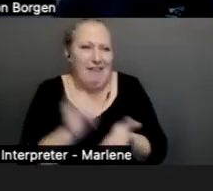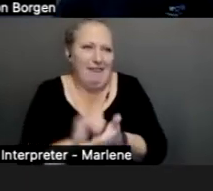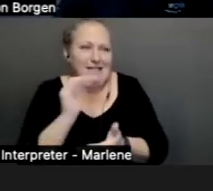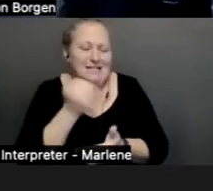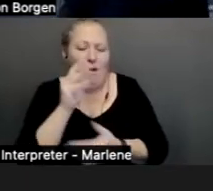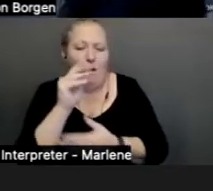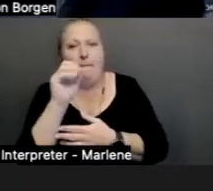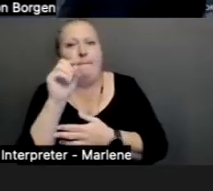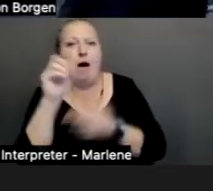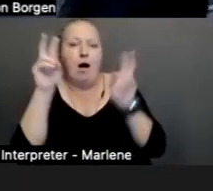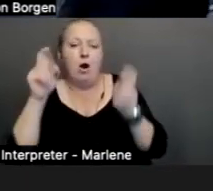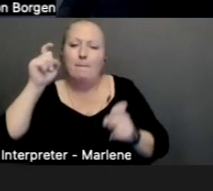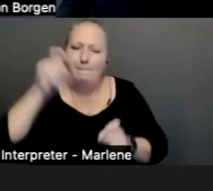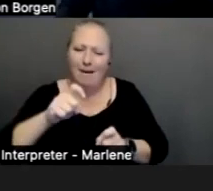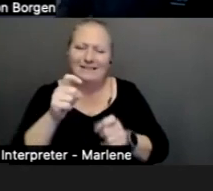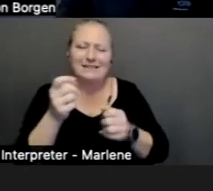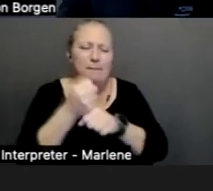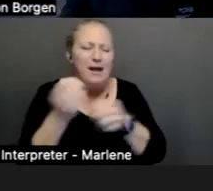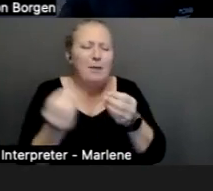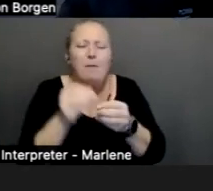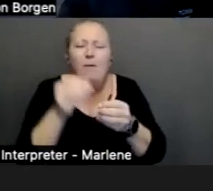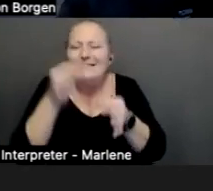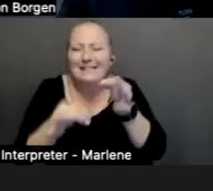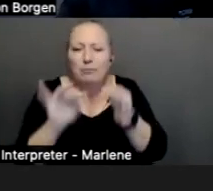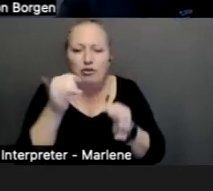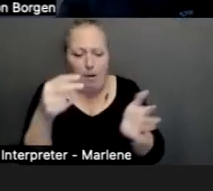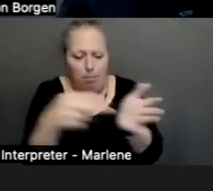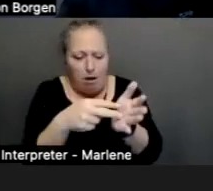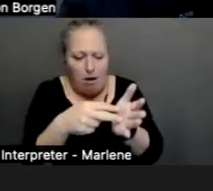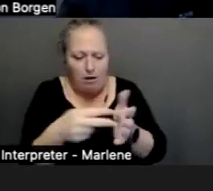remember is it's got to be as simple as plugging in to be able to do my homework and store it.